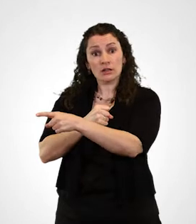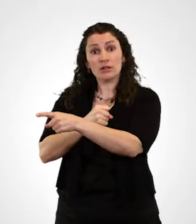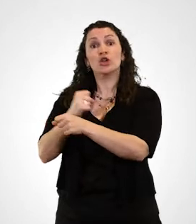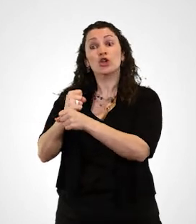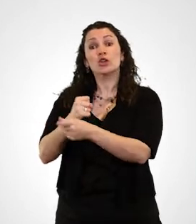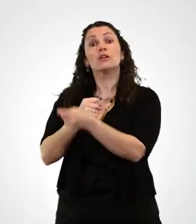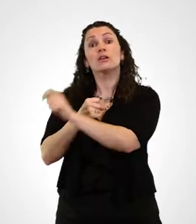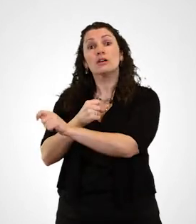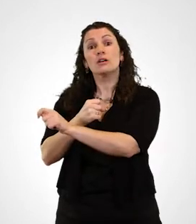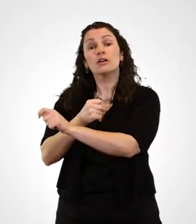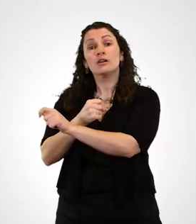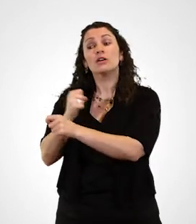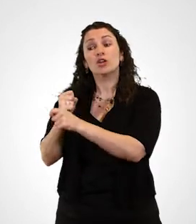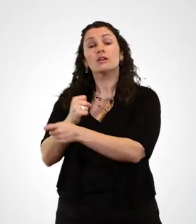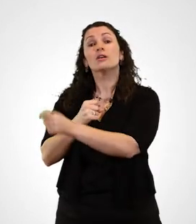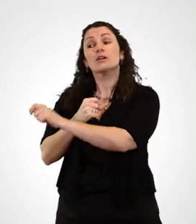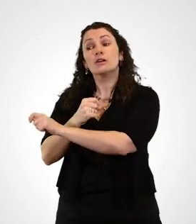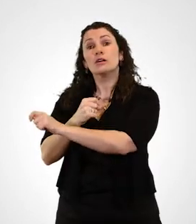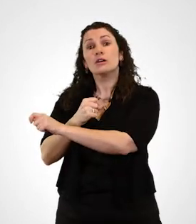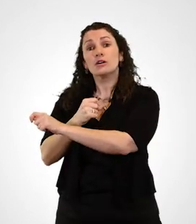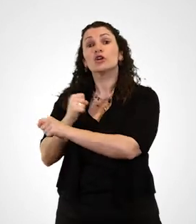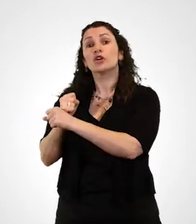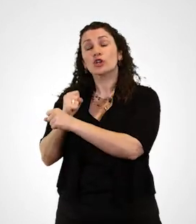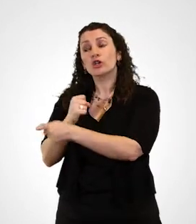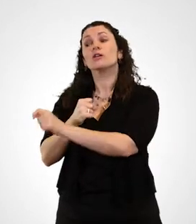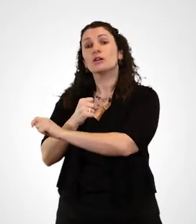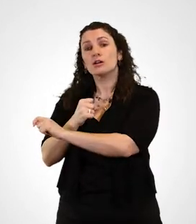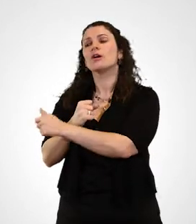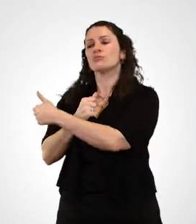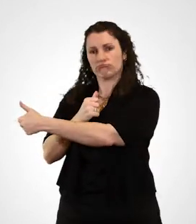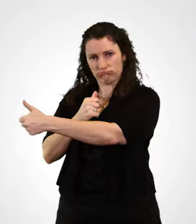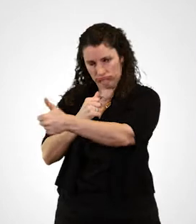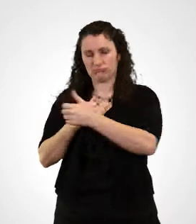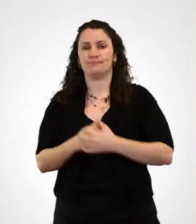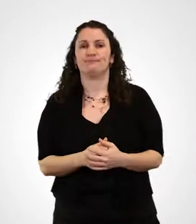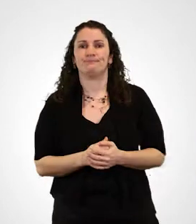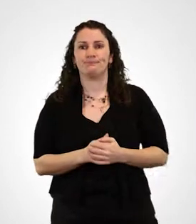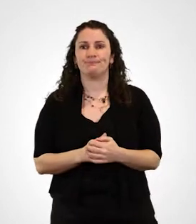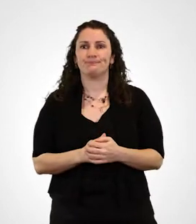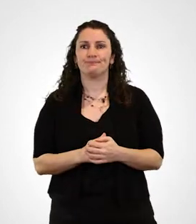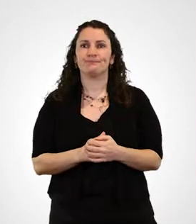Your turn. Your turn. CHILD: "G, g".